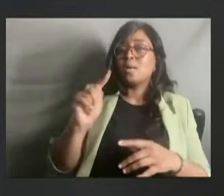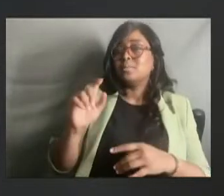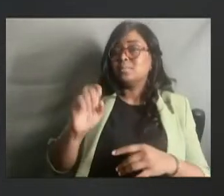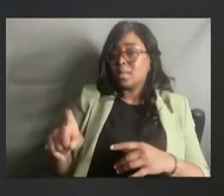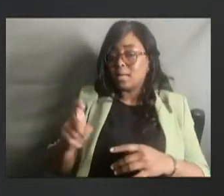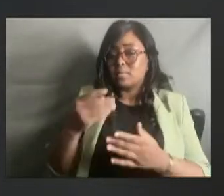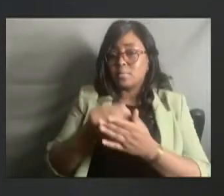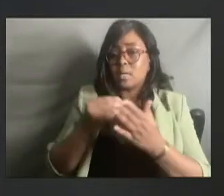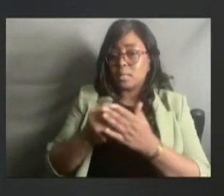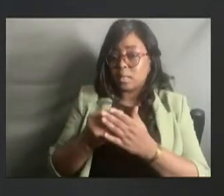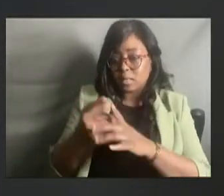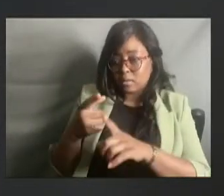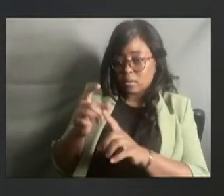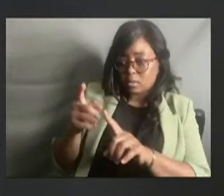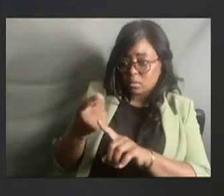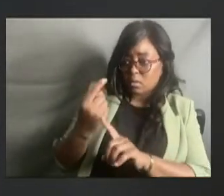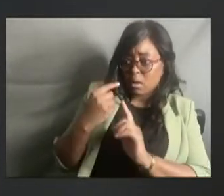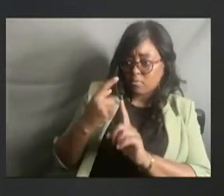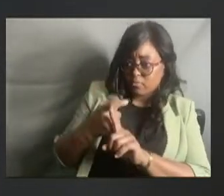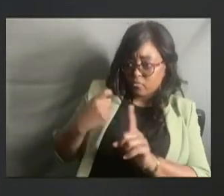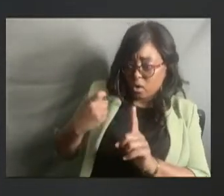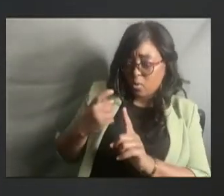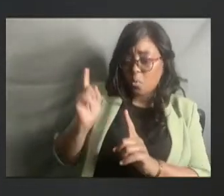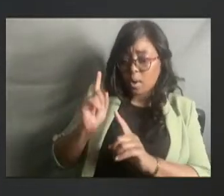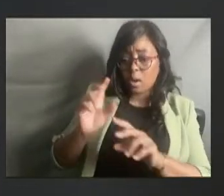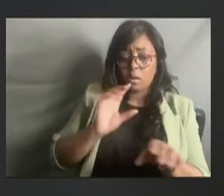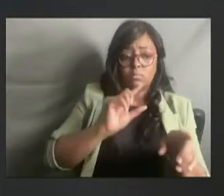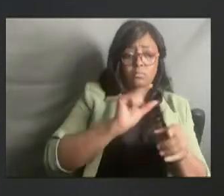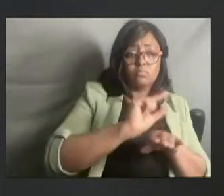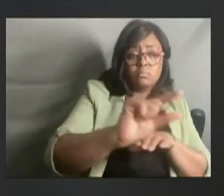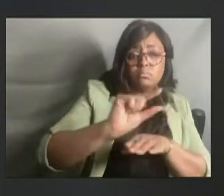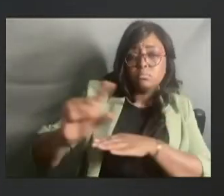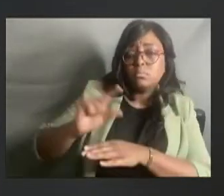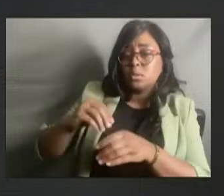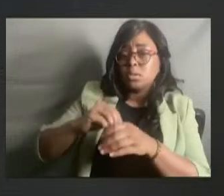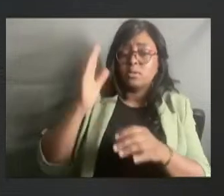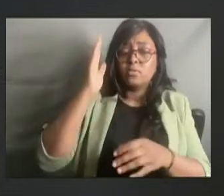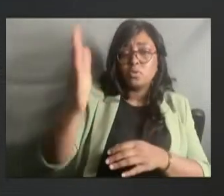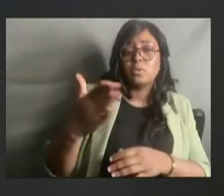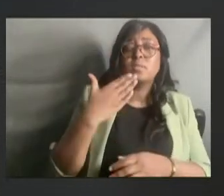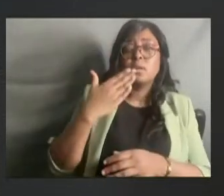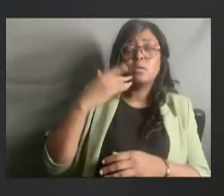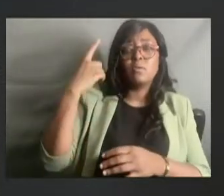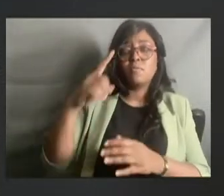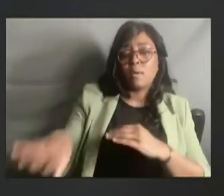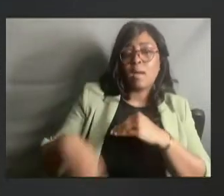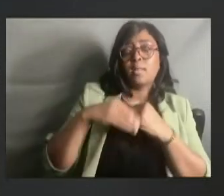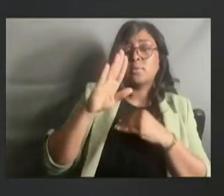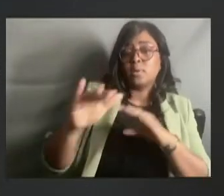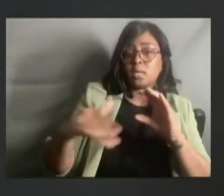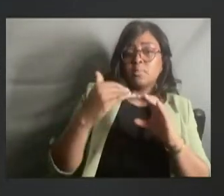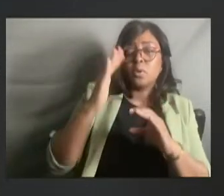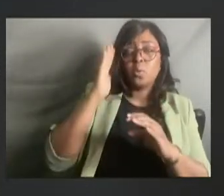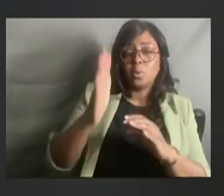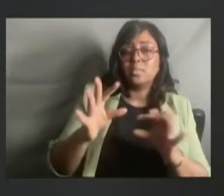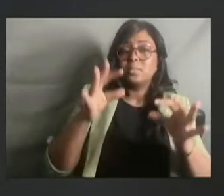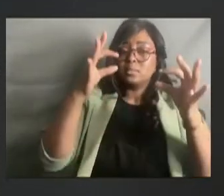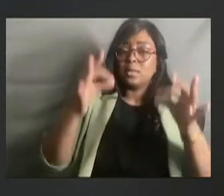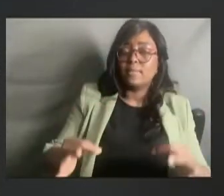for the presentation. I'm very concerned where our tax money is generated and goes in the future. It's very similar to the